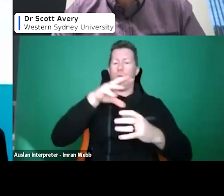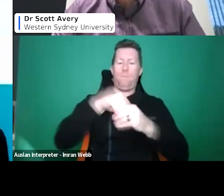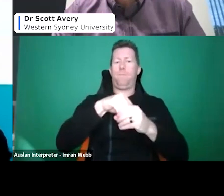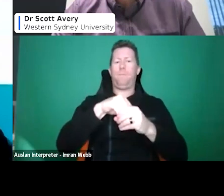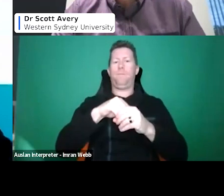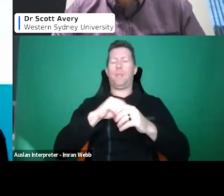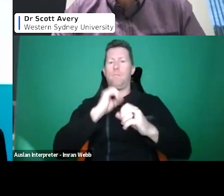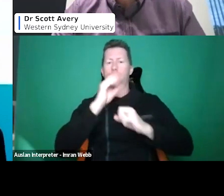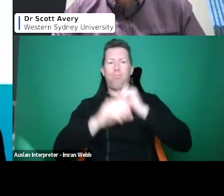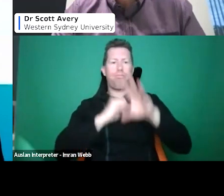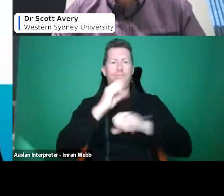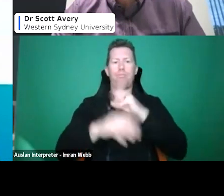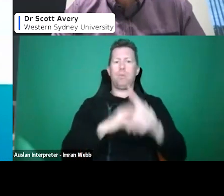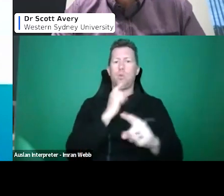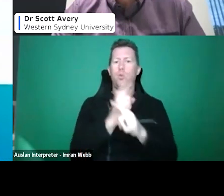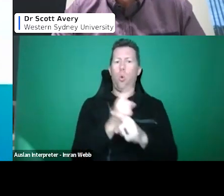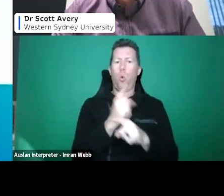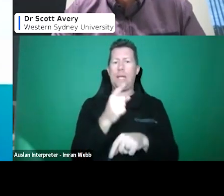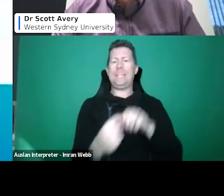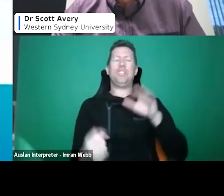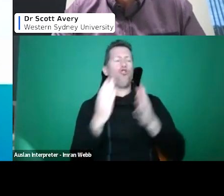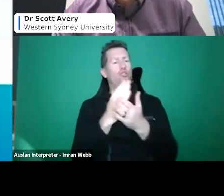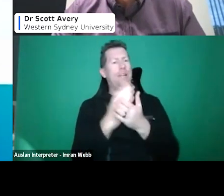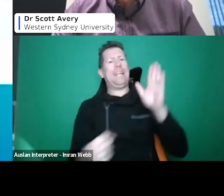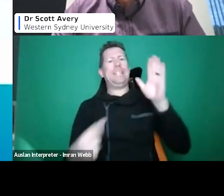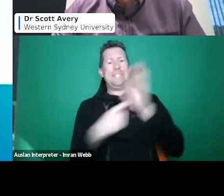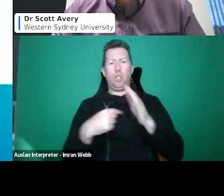It's essential that we continue with the disability